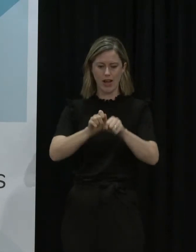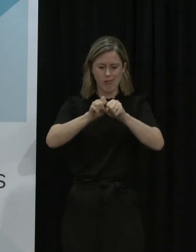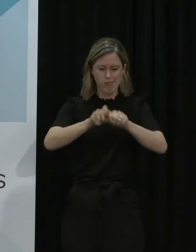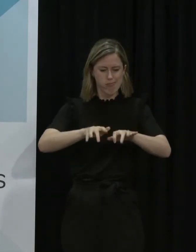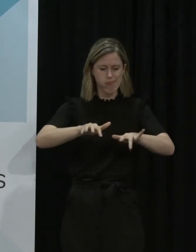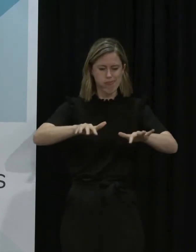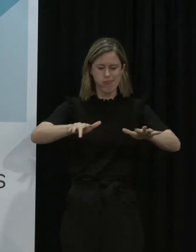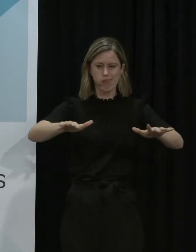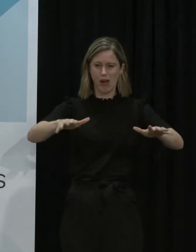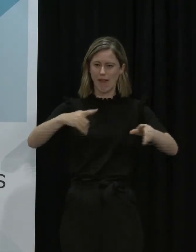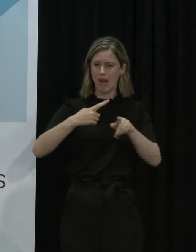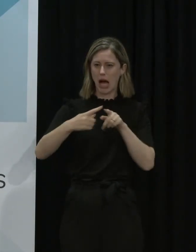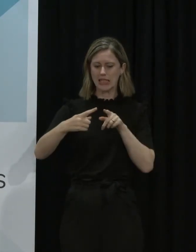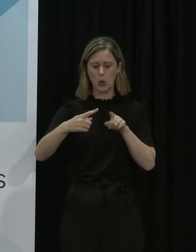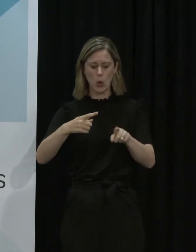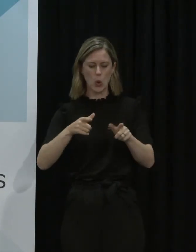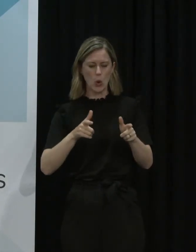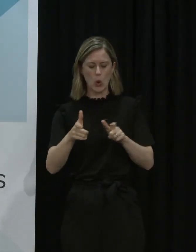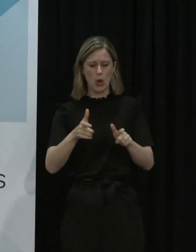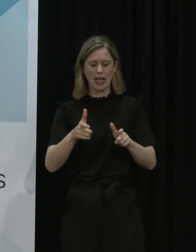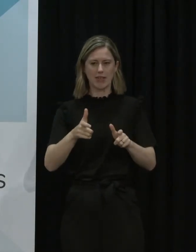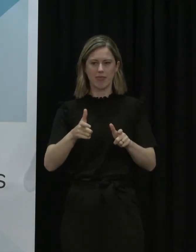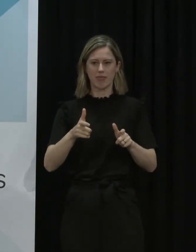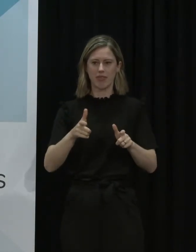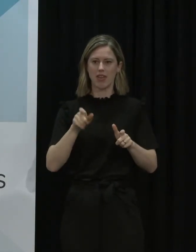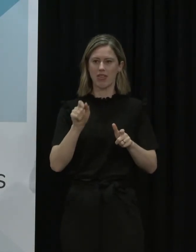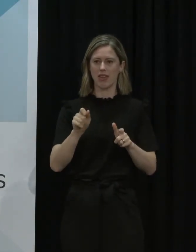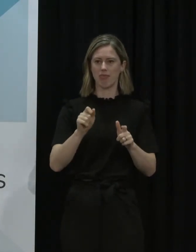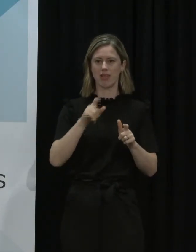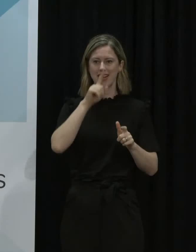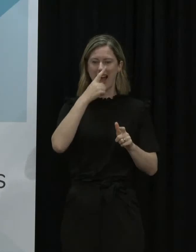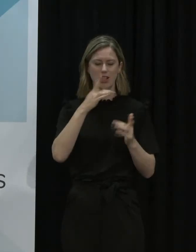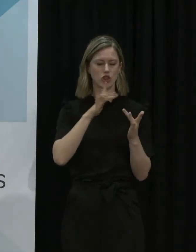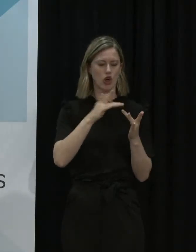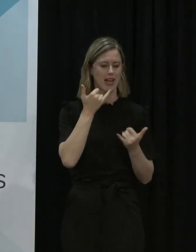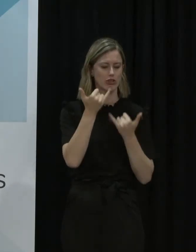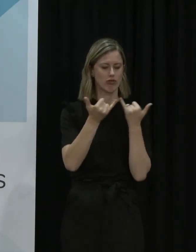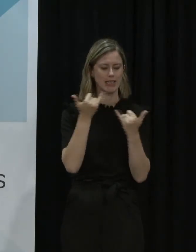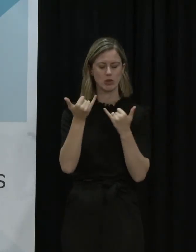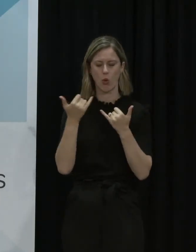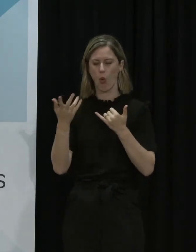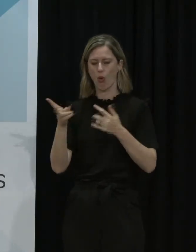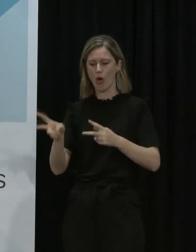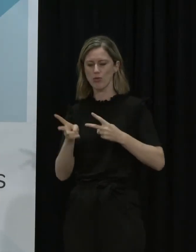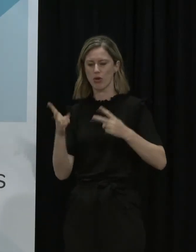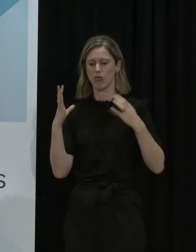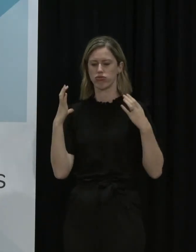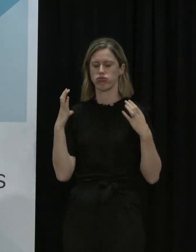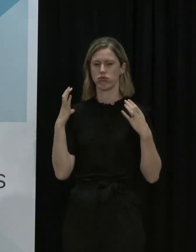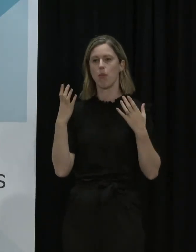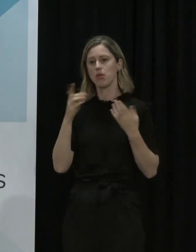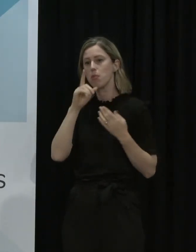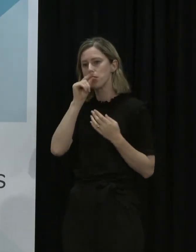would be a factor for us is if we saw, for instance, an outbreak that was growing at a